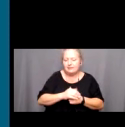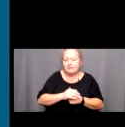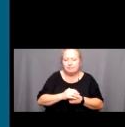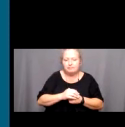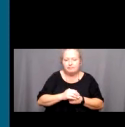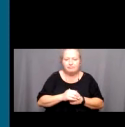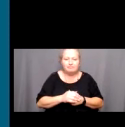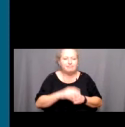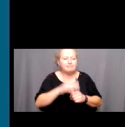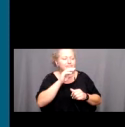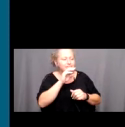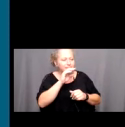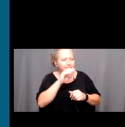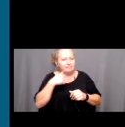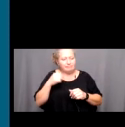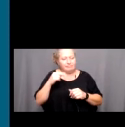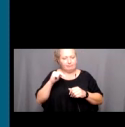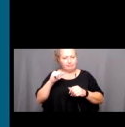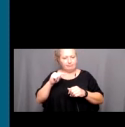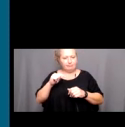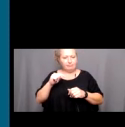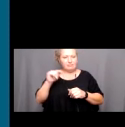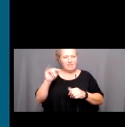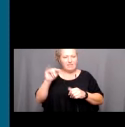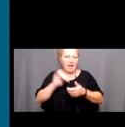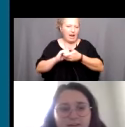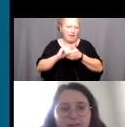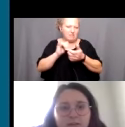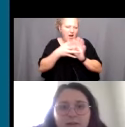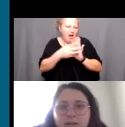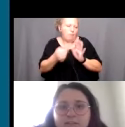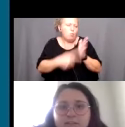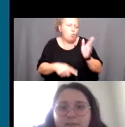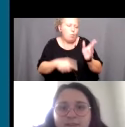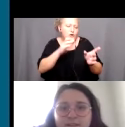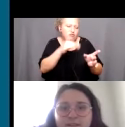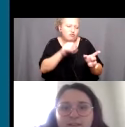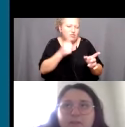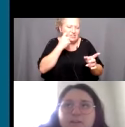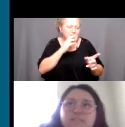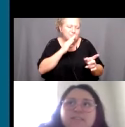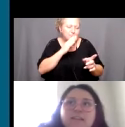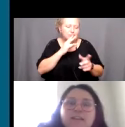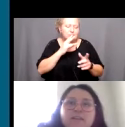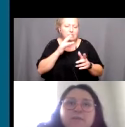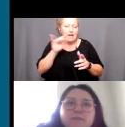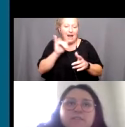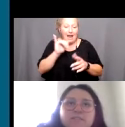Natalie: Yes, elaborating on what Kris said, just something that Isadora just highlighted is